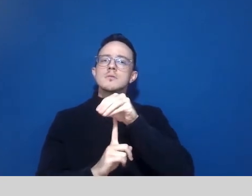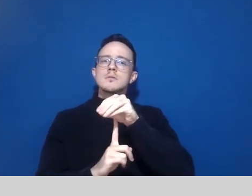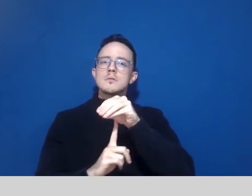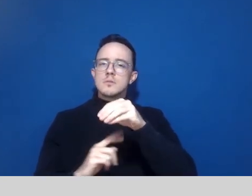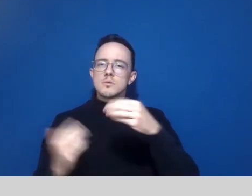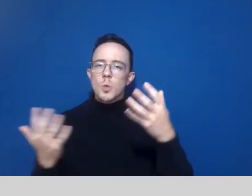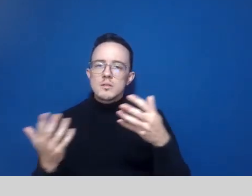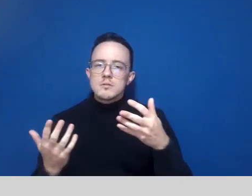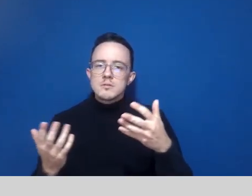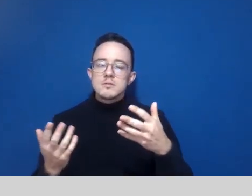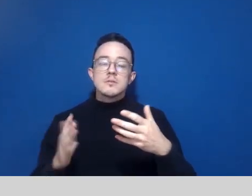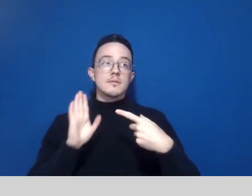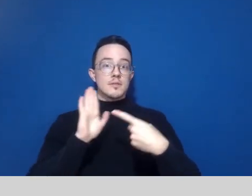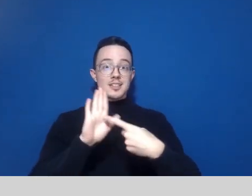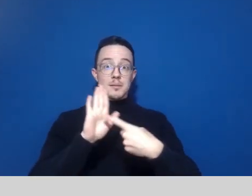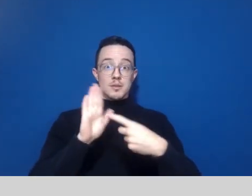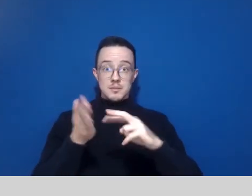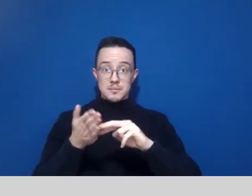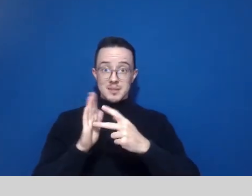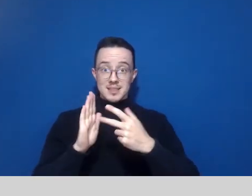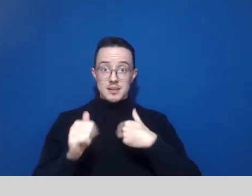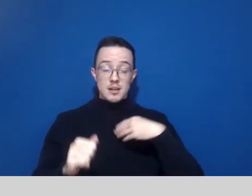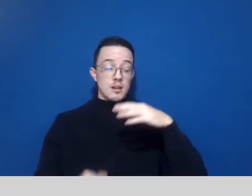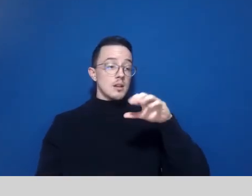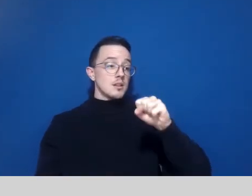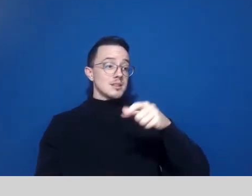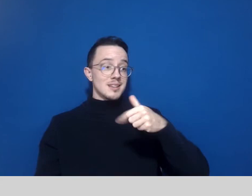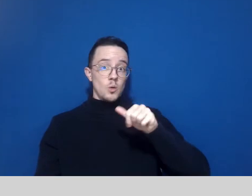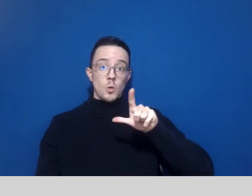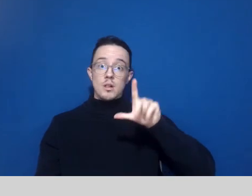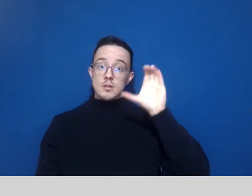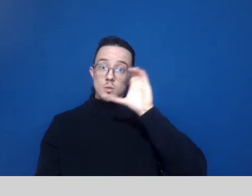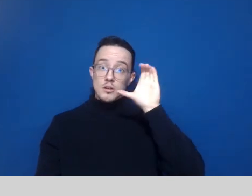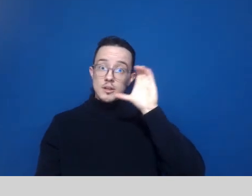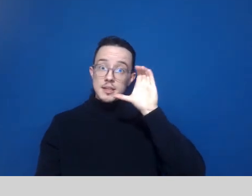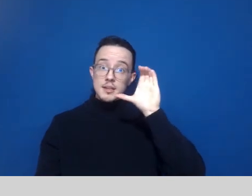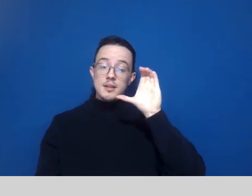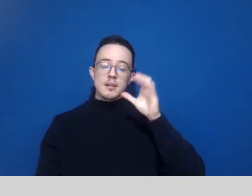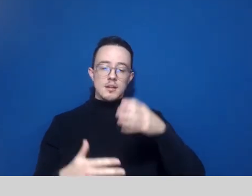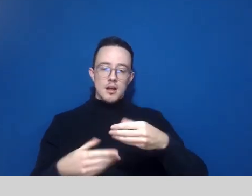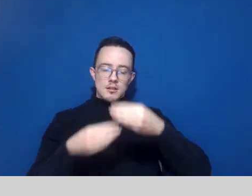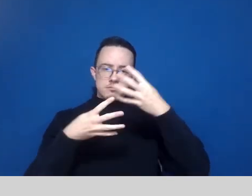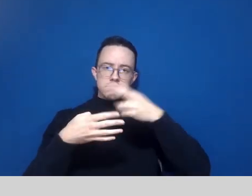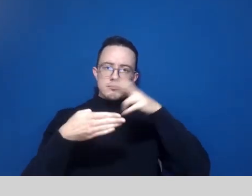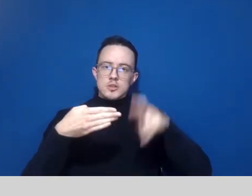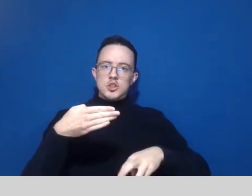And this means I can do things like run a SQL query that shows me all of the photographs that I've taken of a pelican.